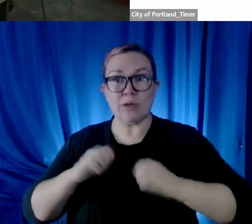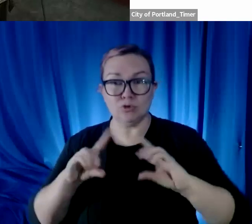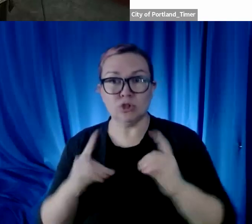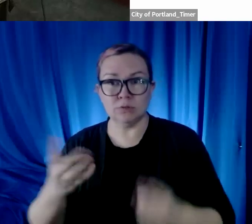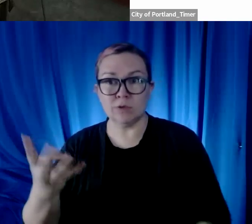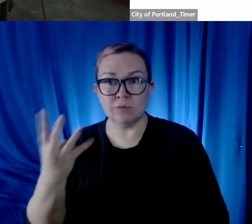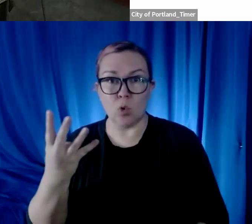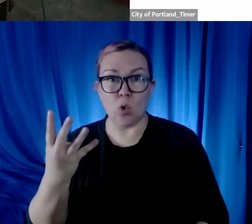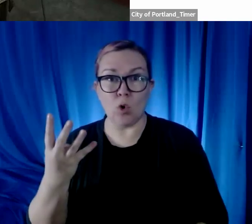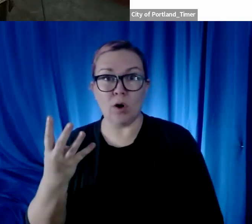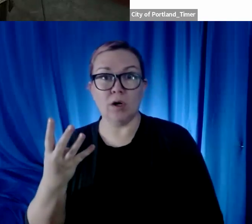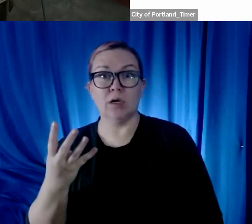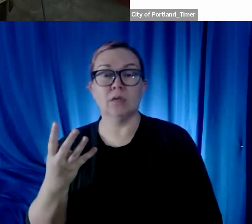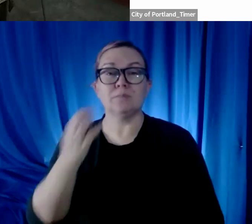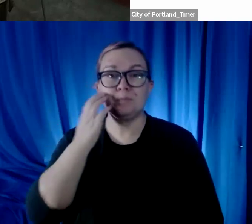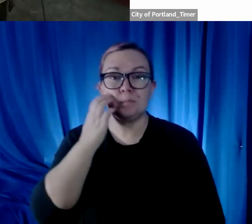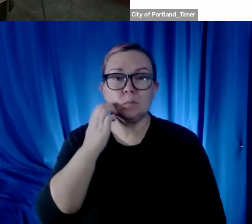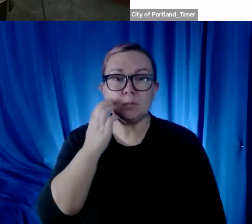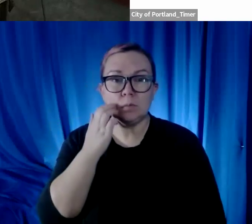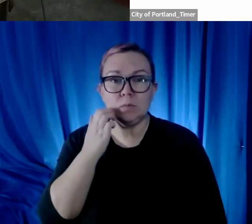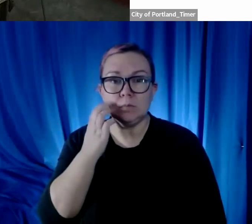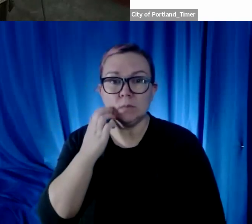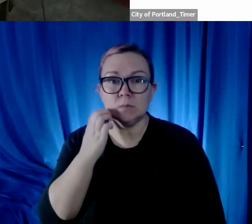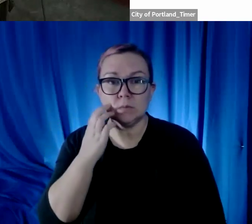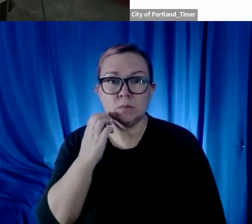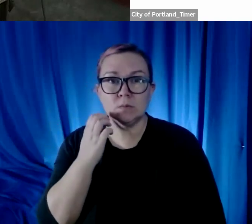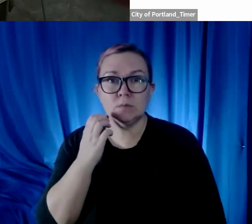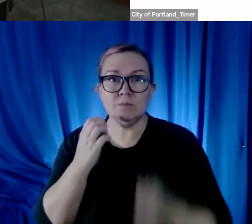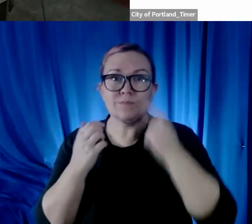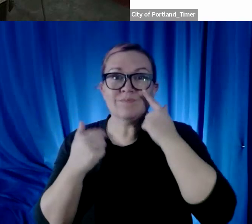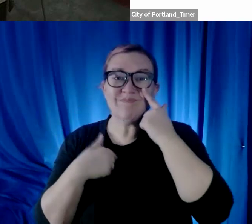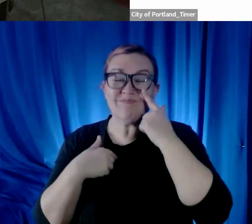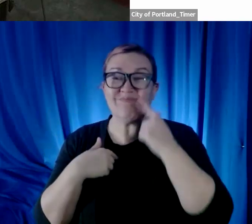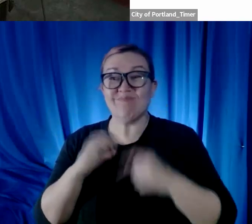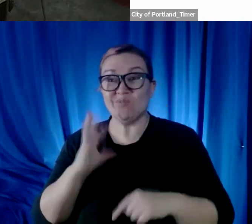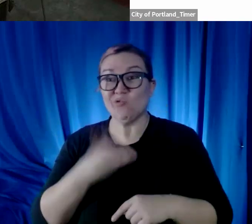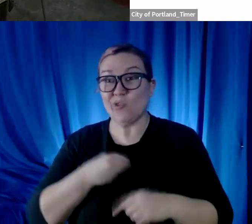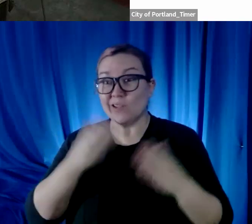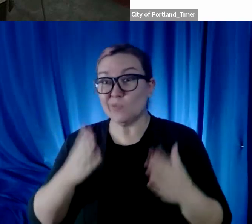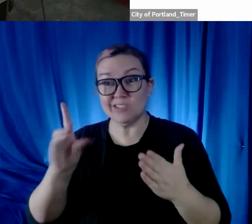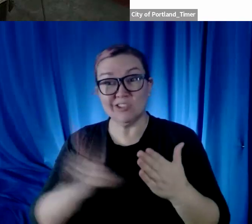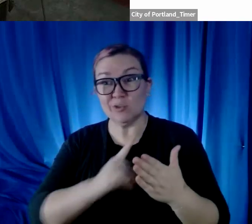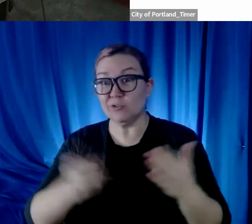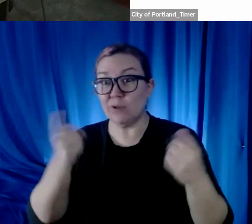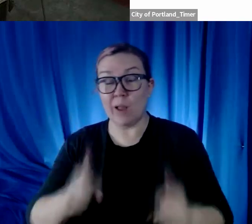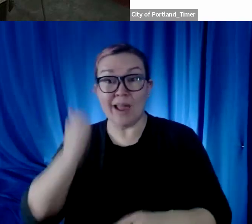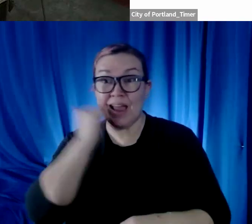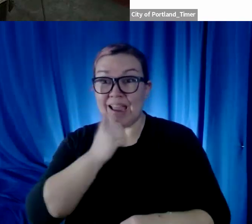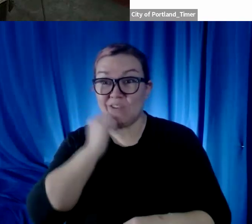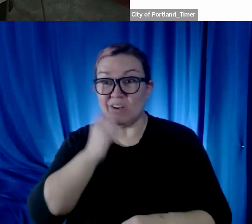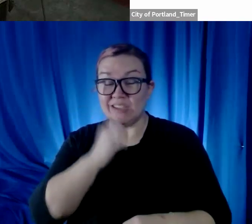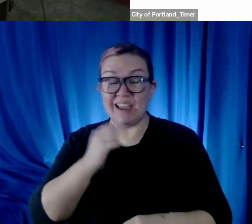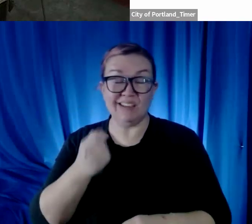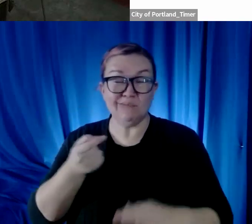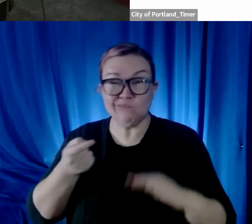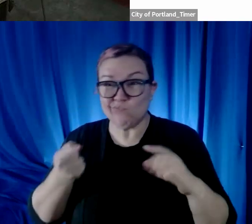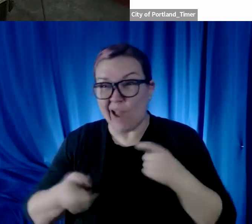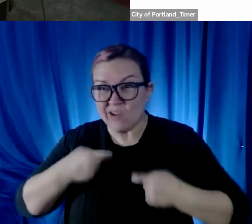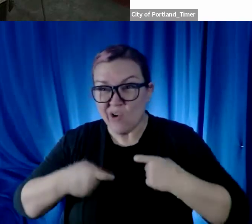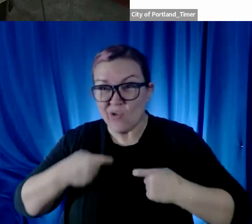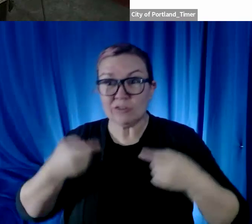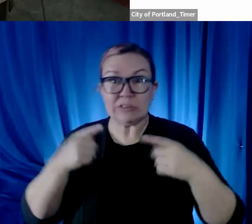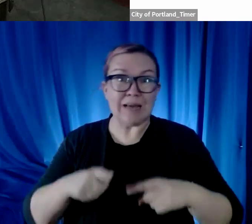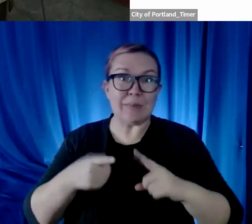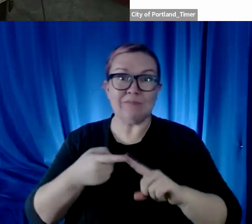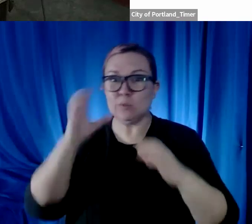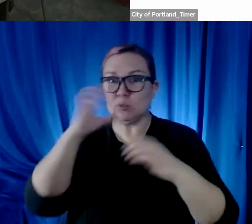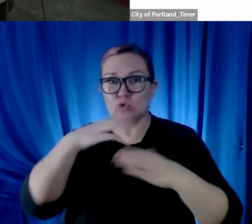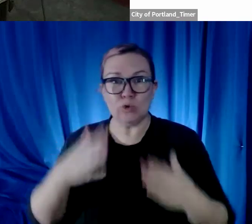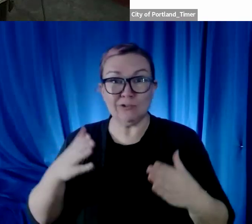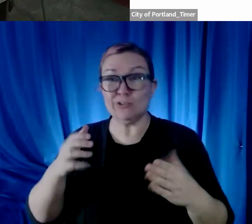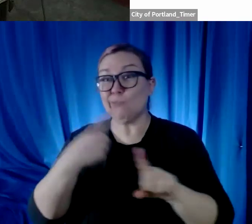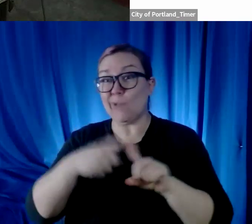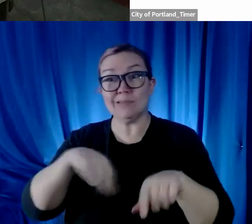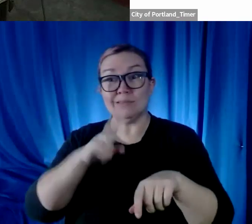Too slow to be exact. As a trans woman, I experienced discrimination on a daily basis, and microaggressions from small interactions with strangers And at a national scale in the form of dehumanizing laws.